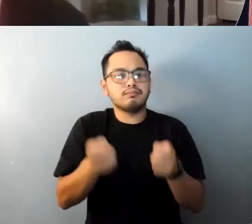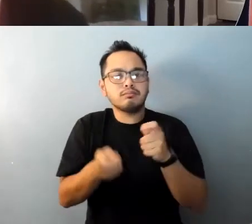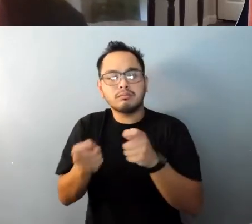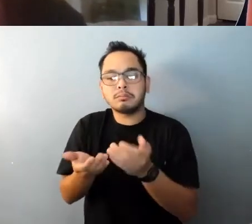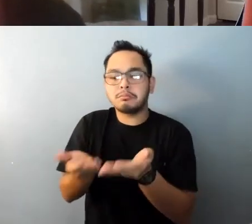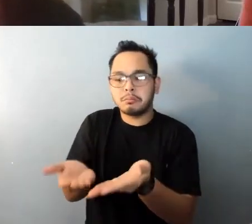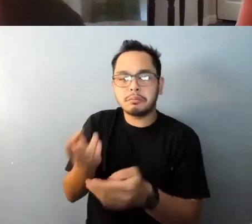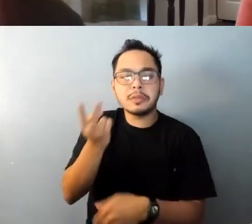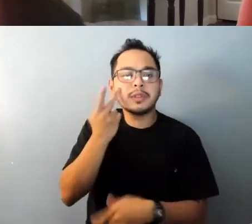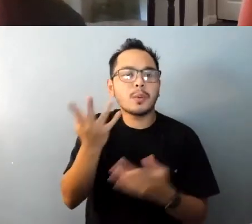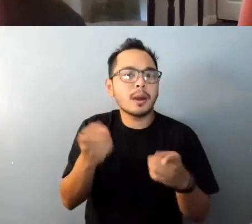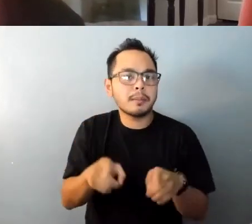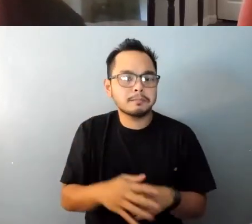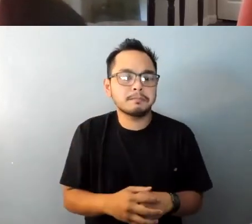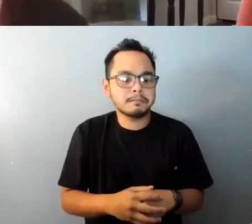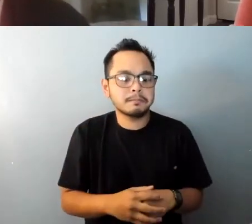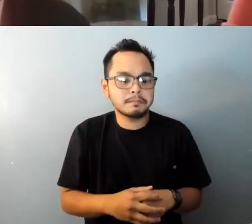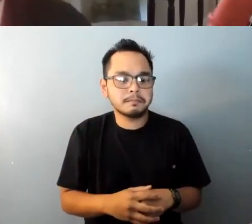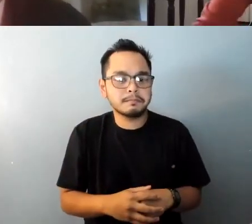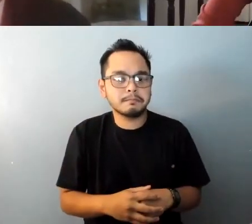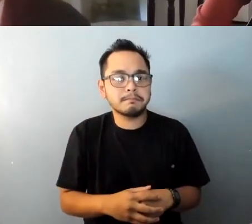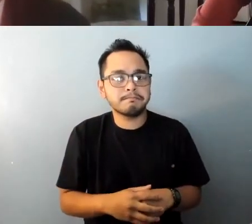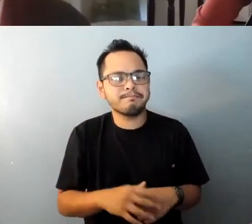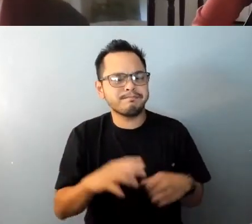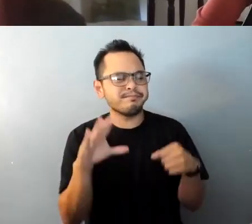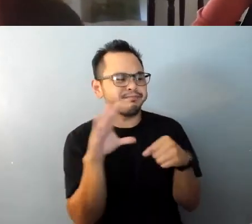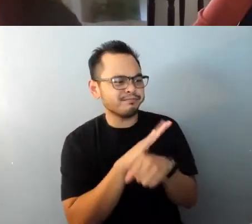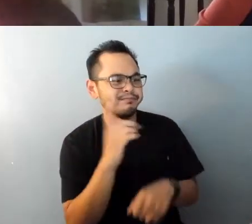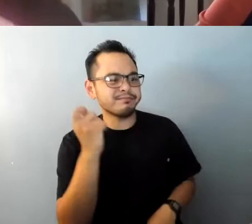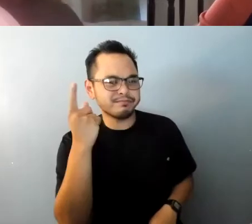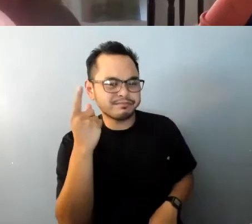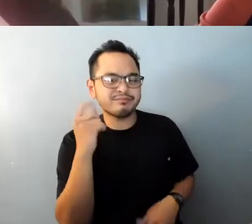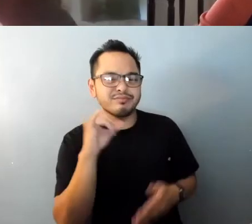I totally get that sense of ownership, I think